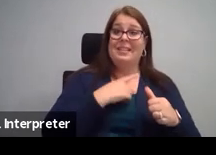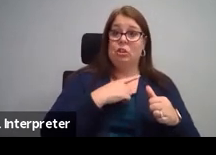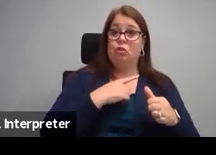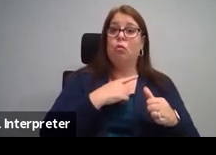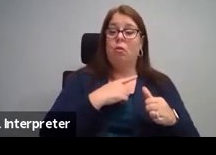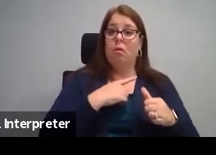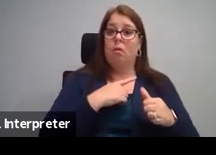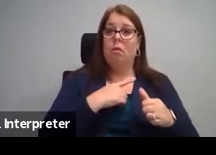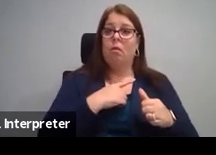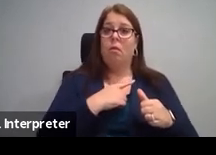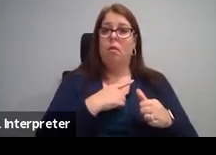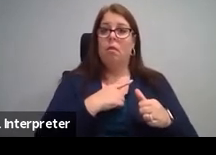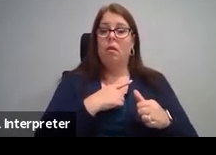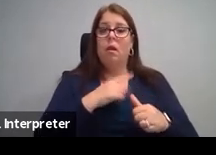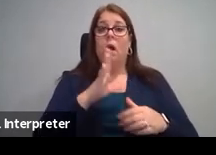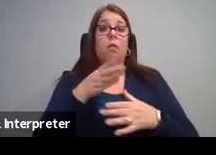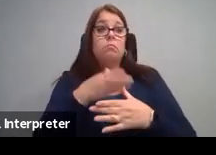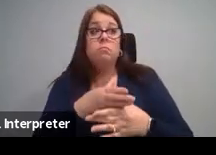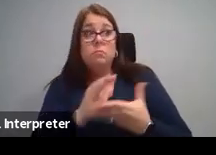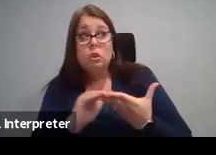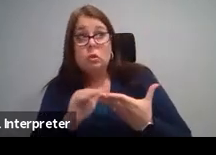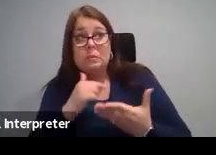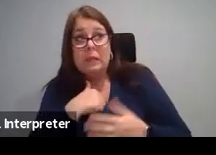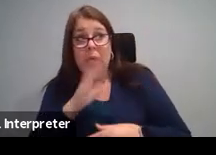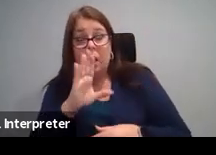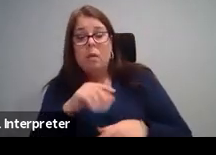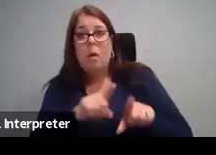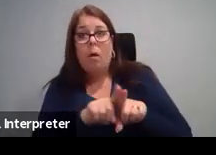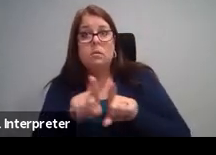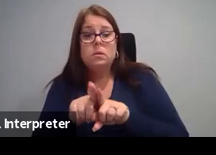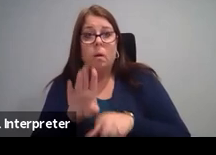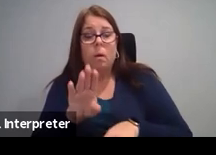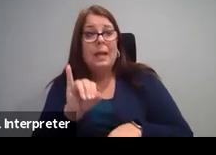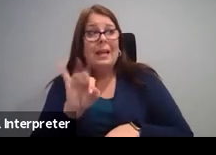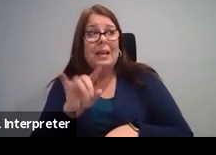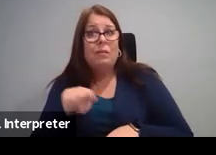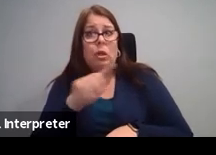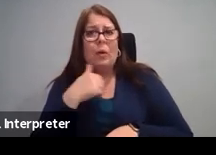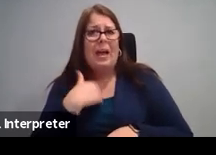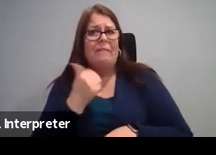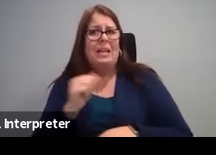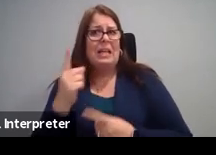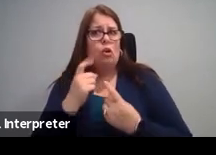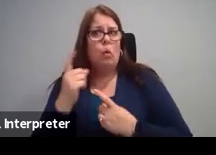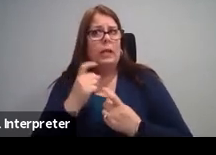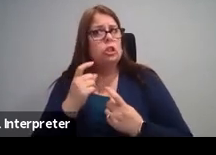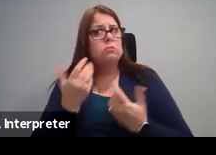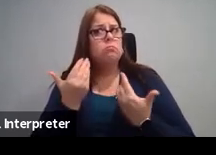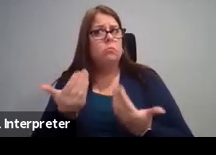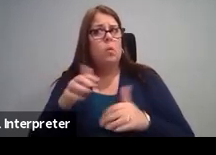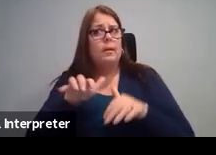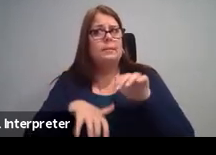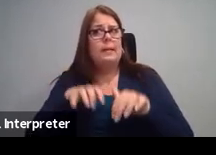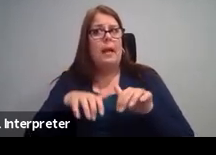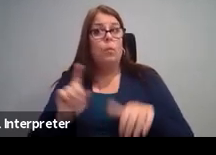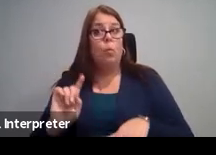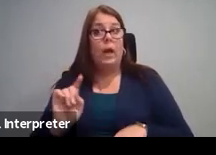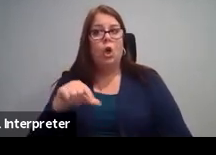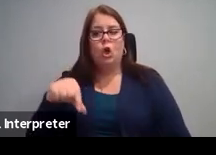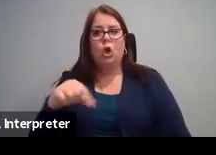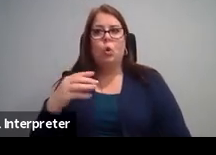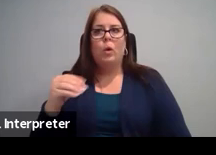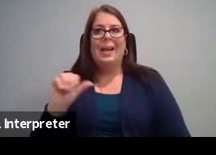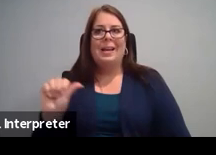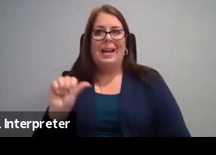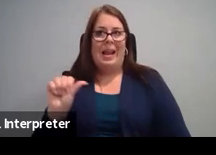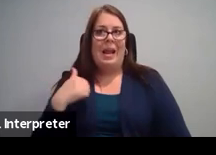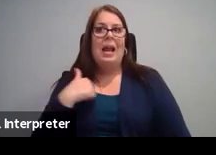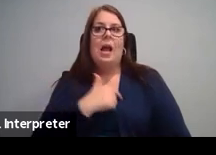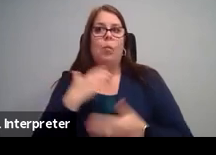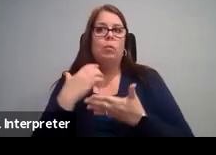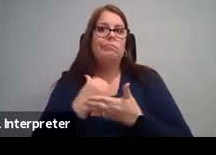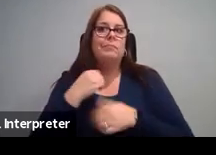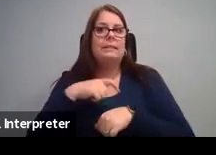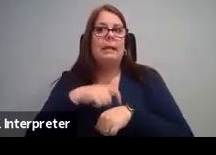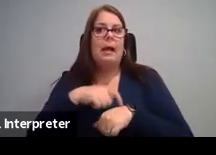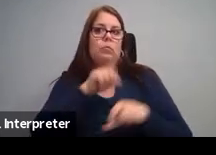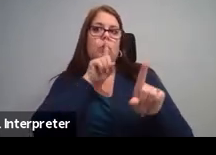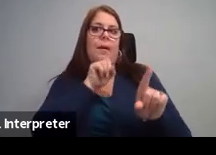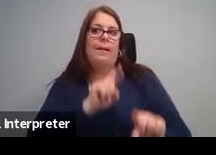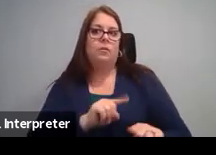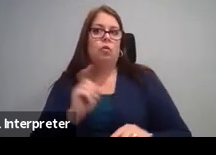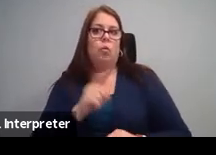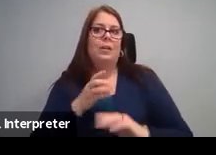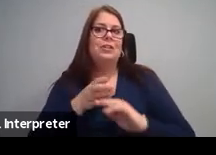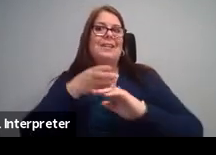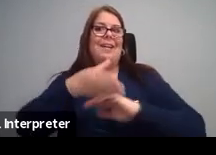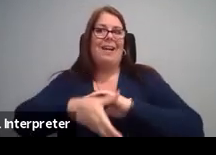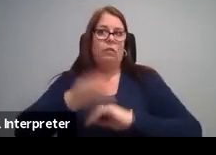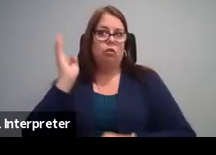Cathy Reznicek: I'll also Lori. Just, just a little housekeeping. If you have any questions for us. Go ahead and please put them in the Q AMP. A and then we'll make some time to address those questions after our discussion. Thank you.